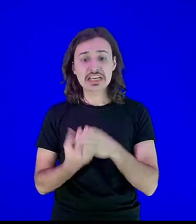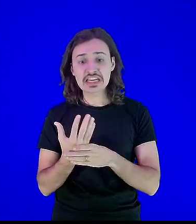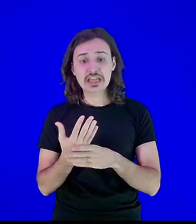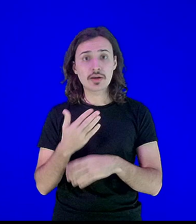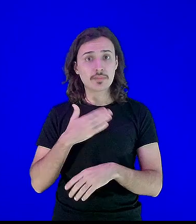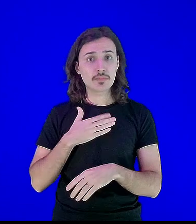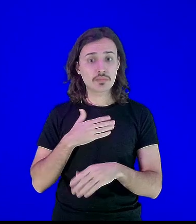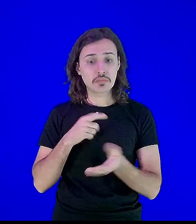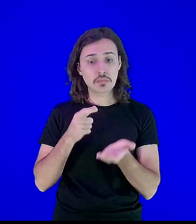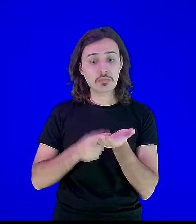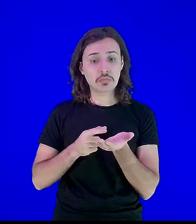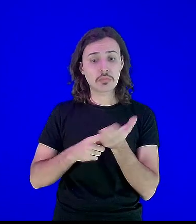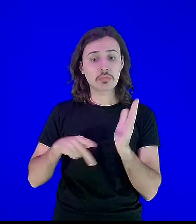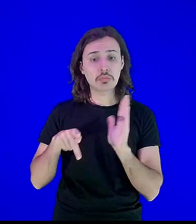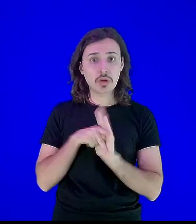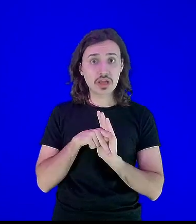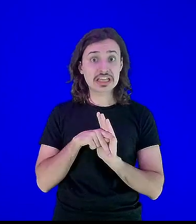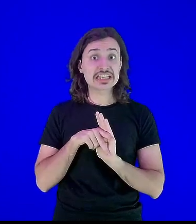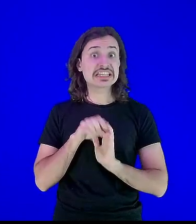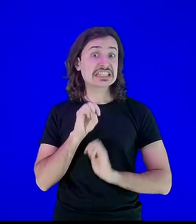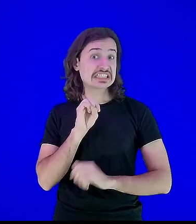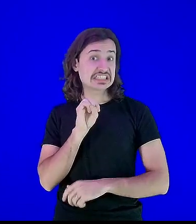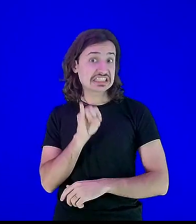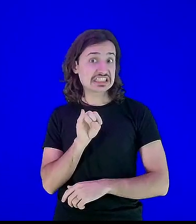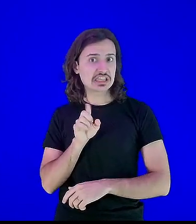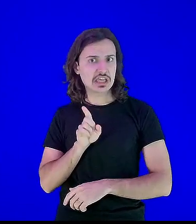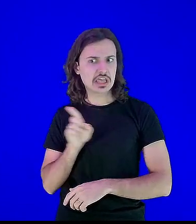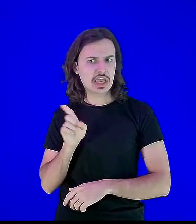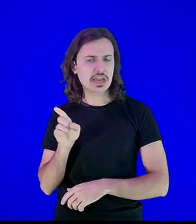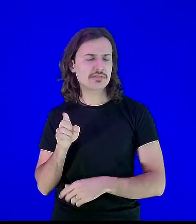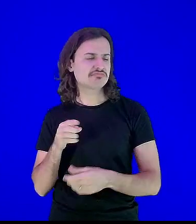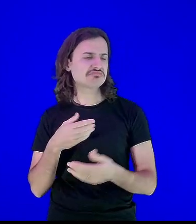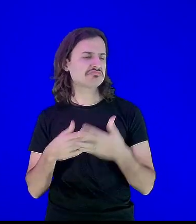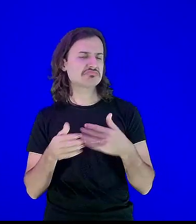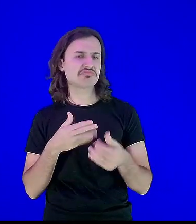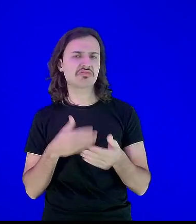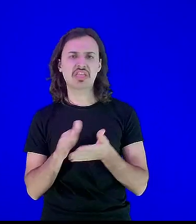and if it were not for that library I would take a lot more time